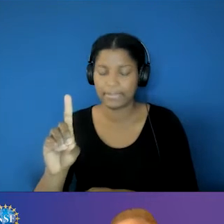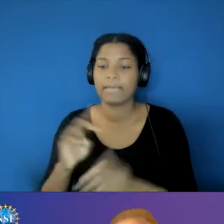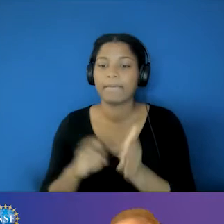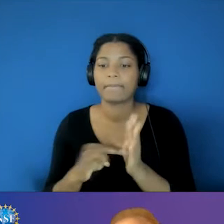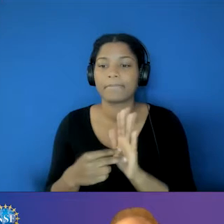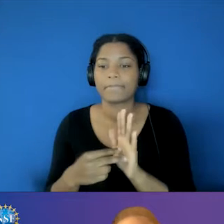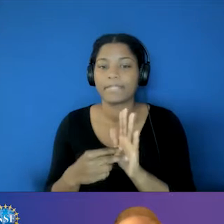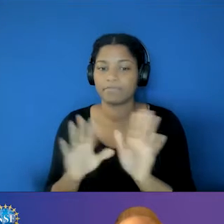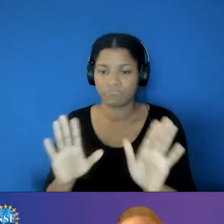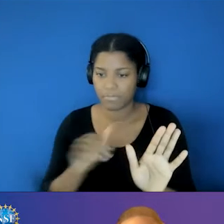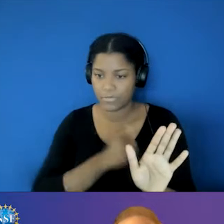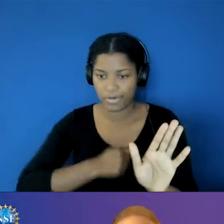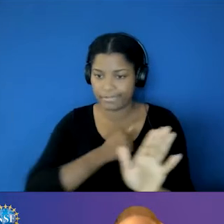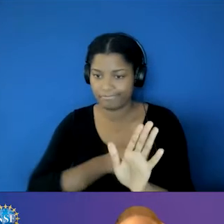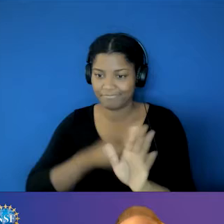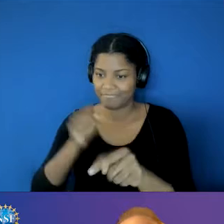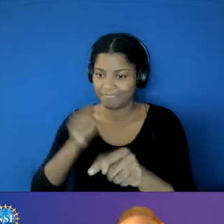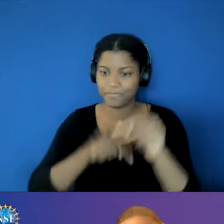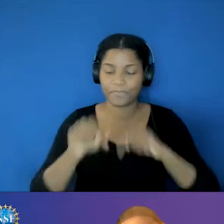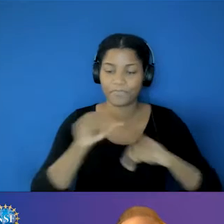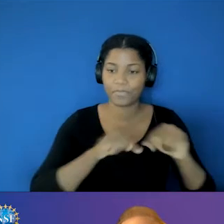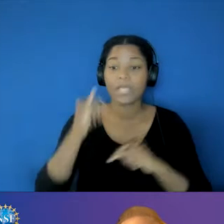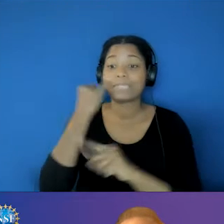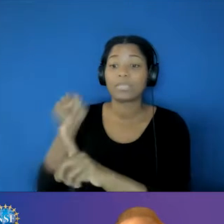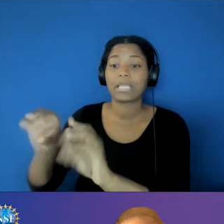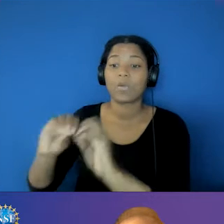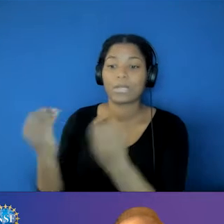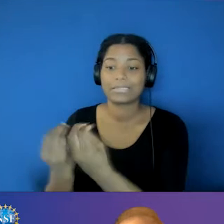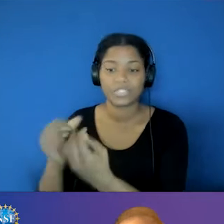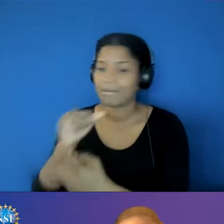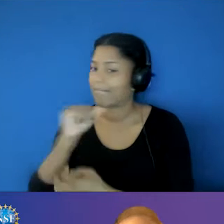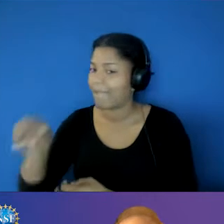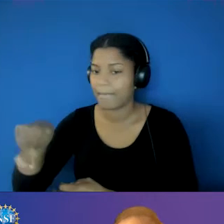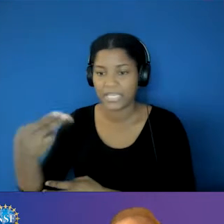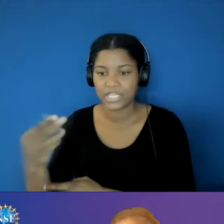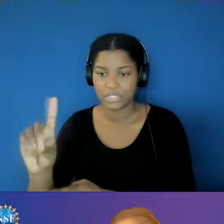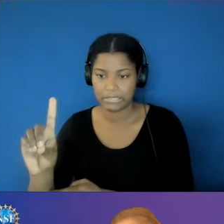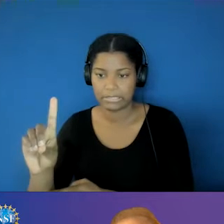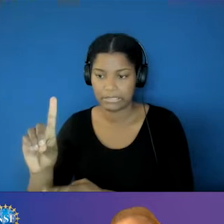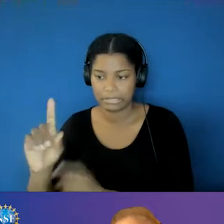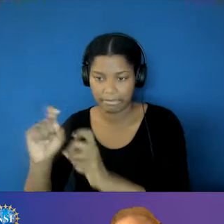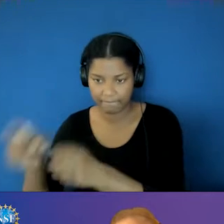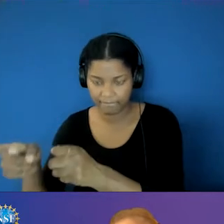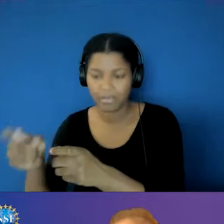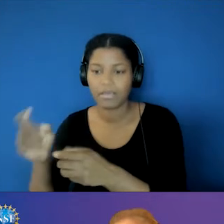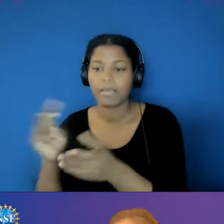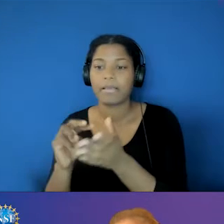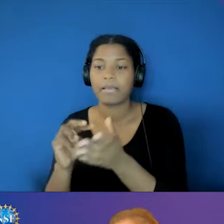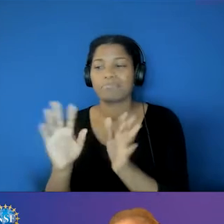well, I'm sorry, let me rephrase that. Organizations that are not PhD granting are not necessarily non-PhD granting.